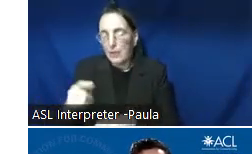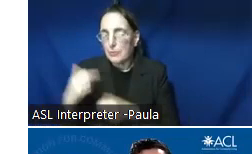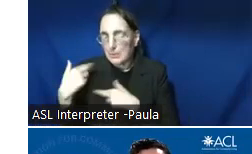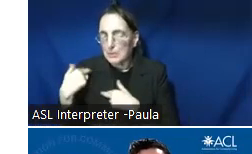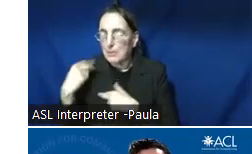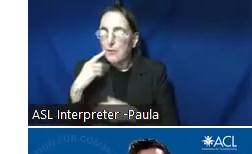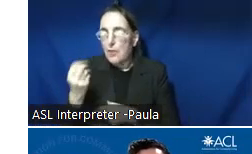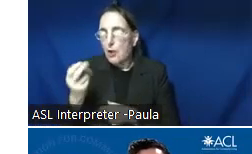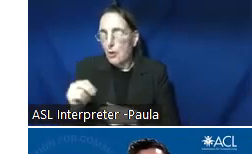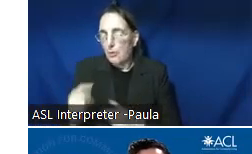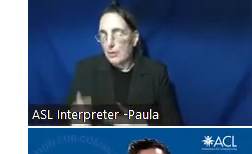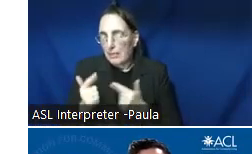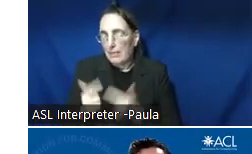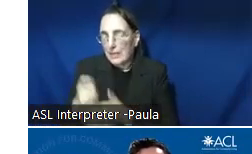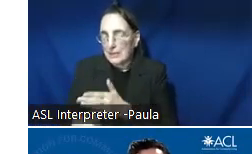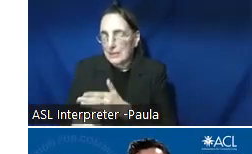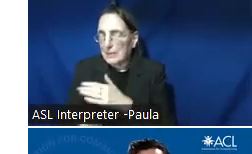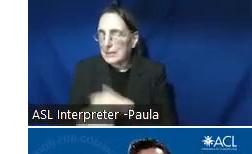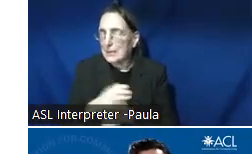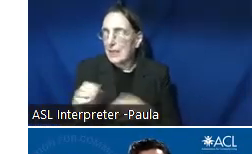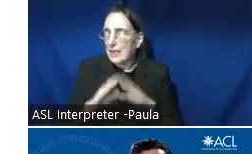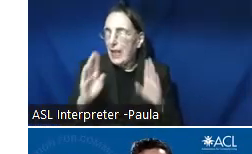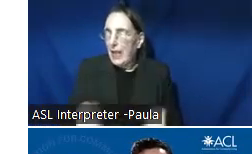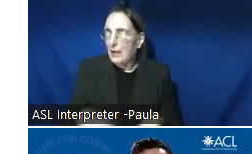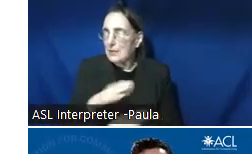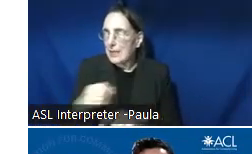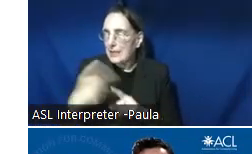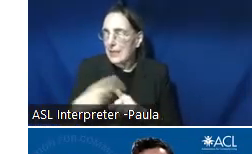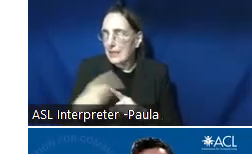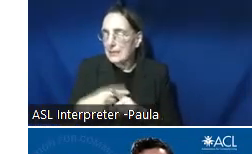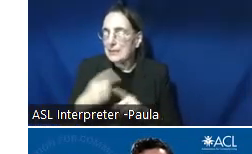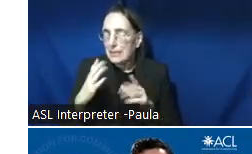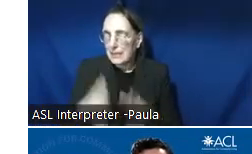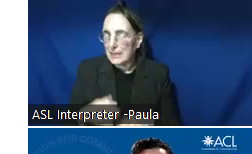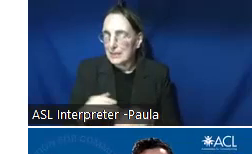And housing and tenancy supports, including both pre-tenancy services, which